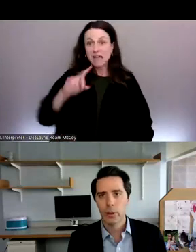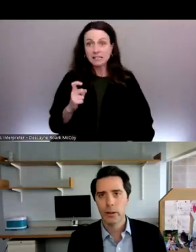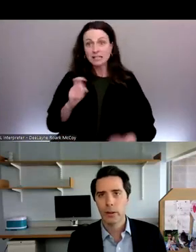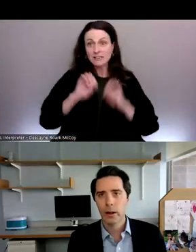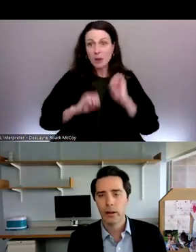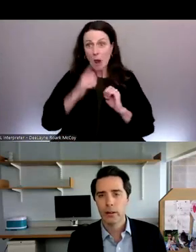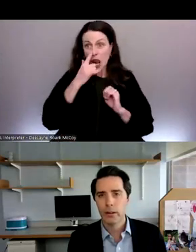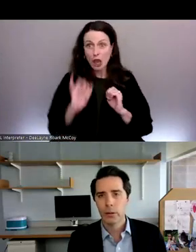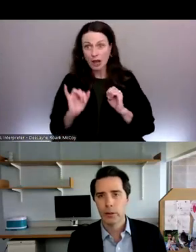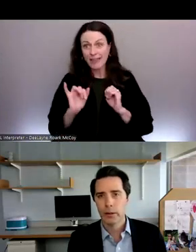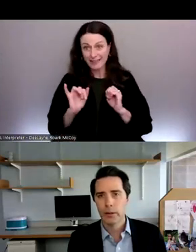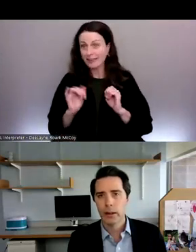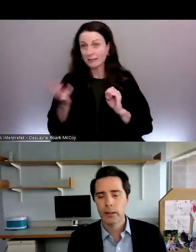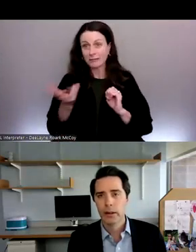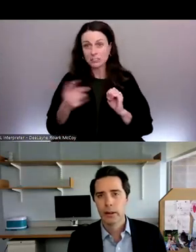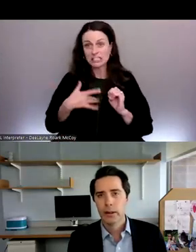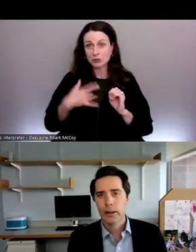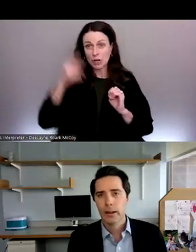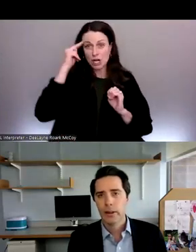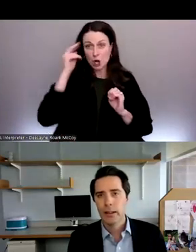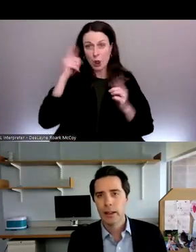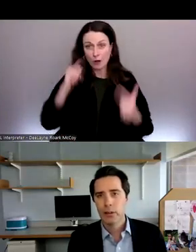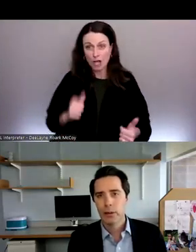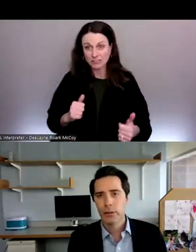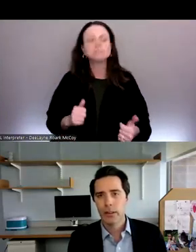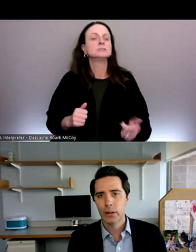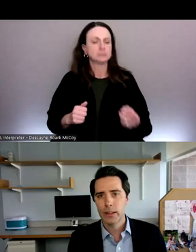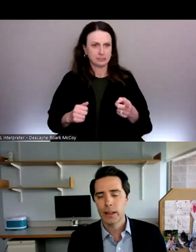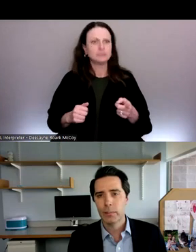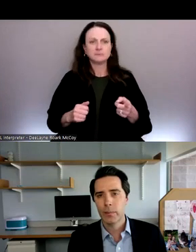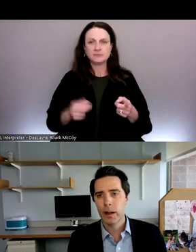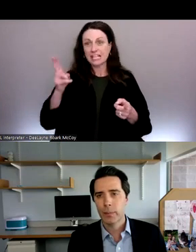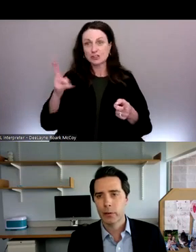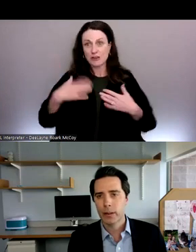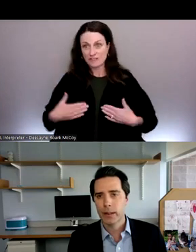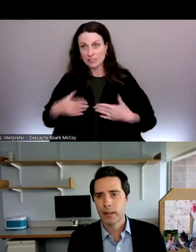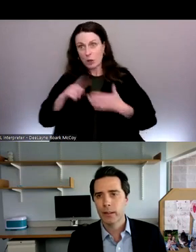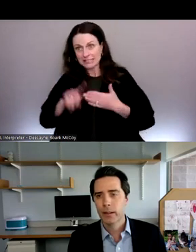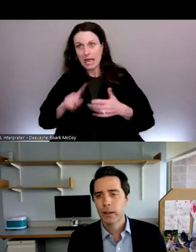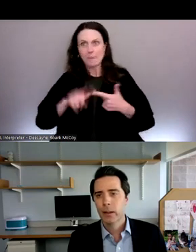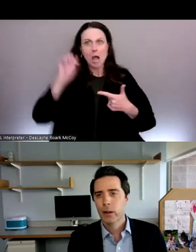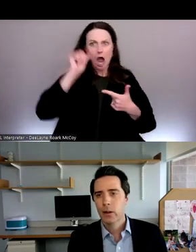with sensorineural hearing loss they have history physical exam audiometric